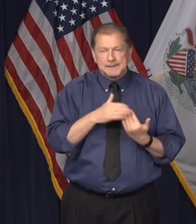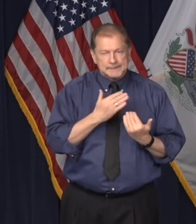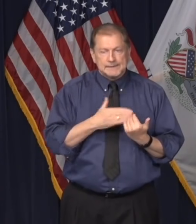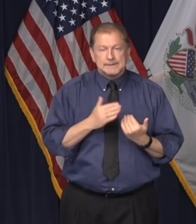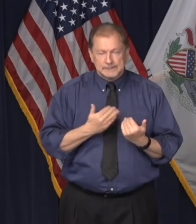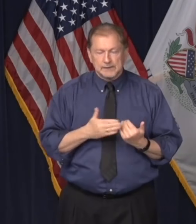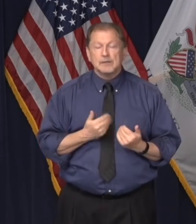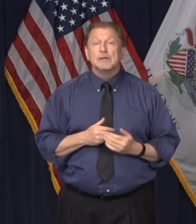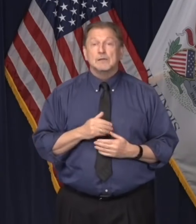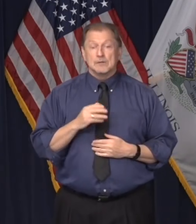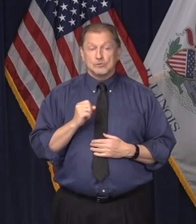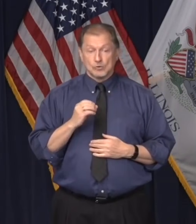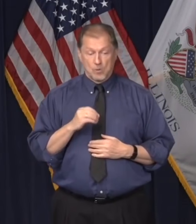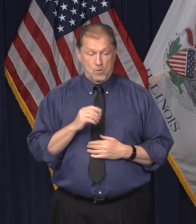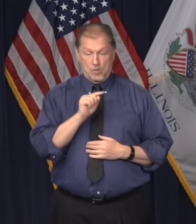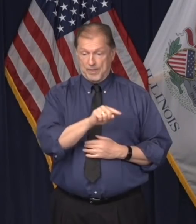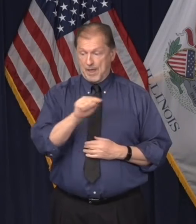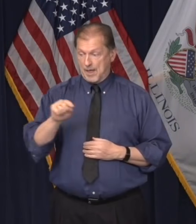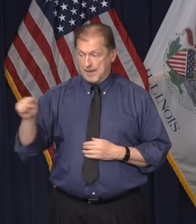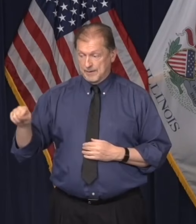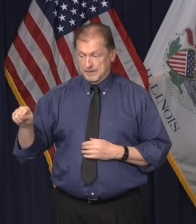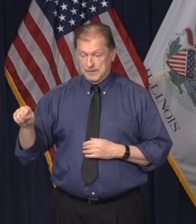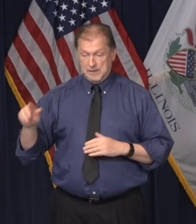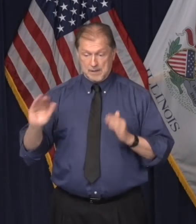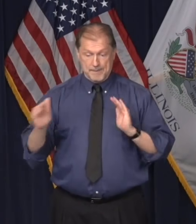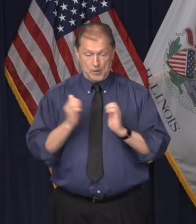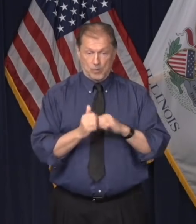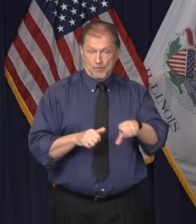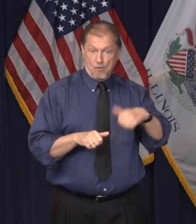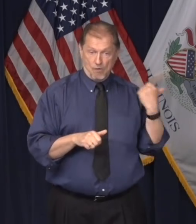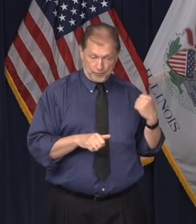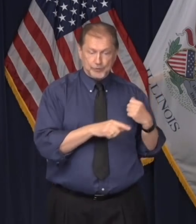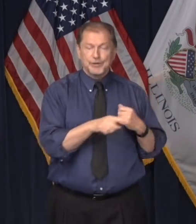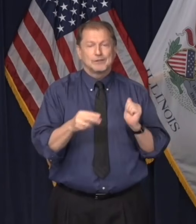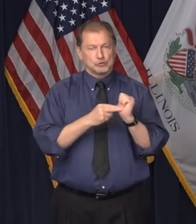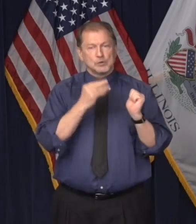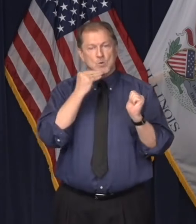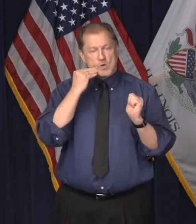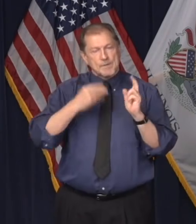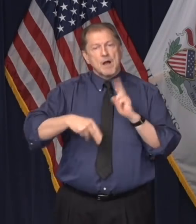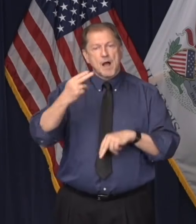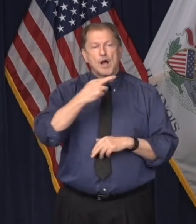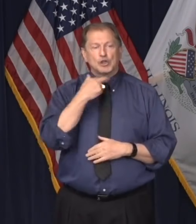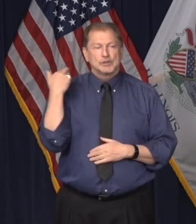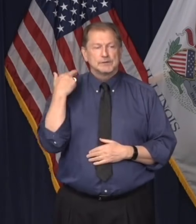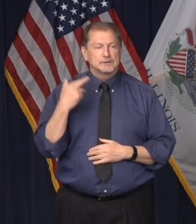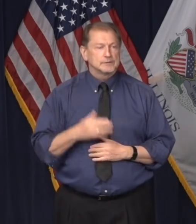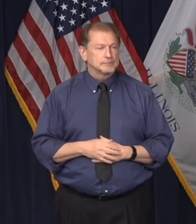SAYING NOW FOR WEEKS ARE THE MOST AT RISK OF ANY TYPE OF